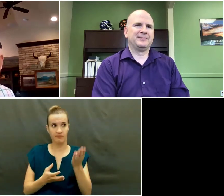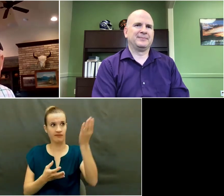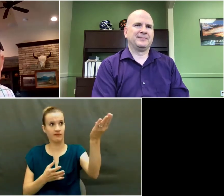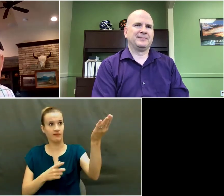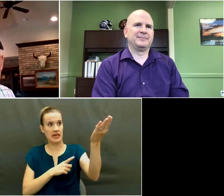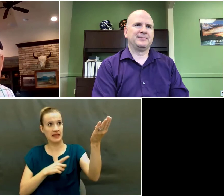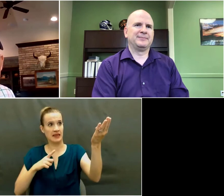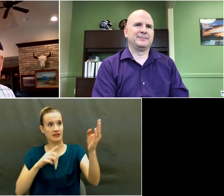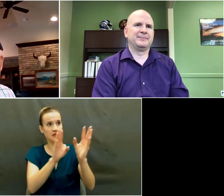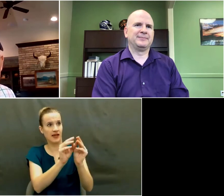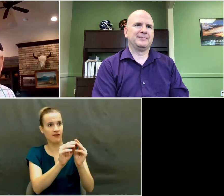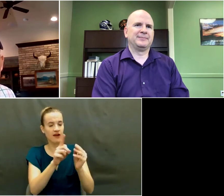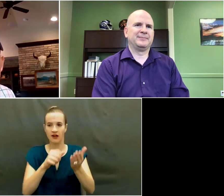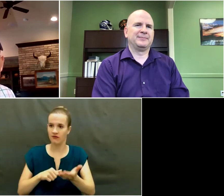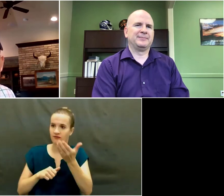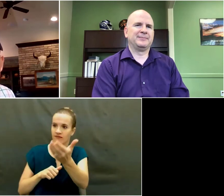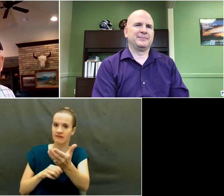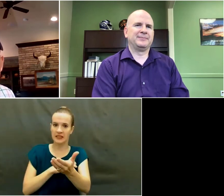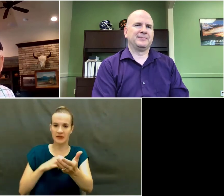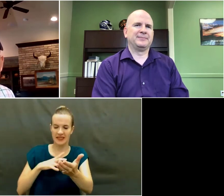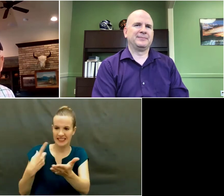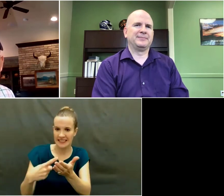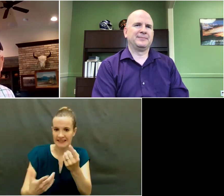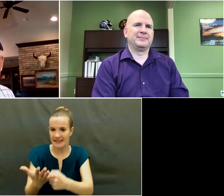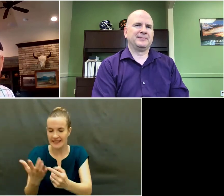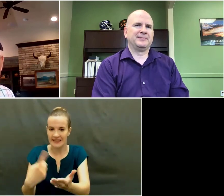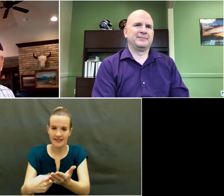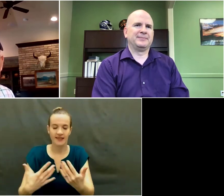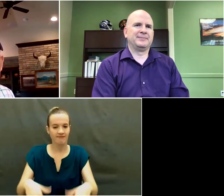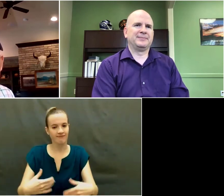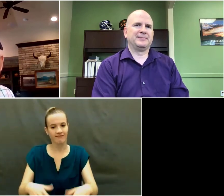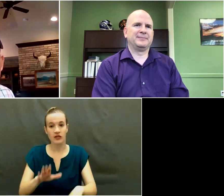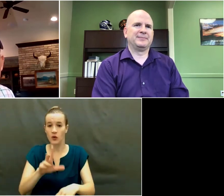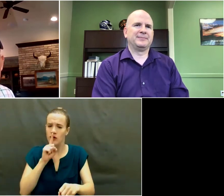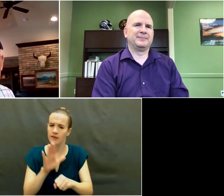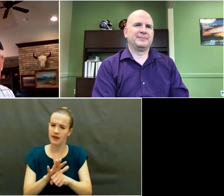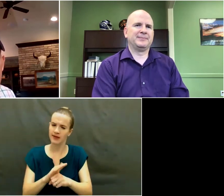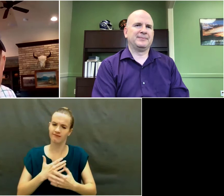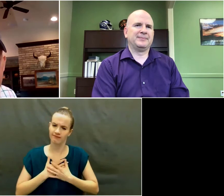spirit and your commitment. And so, you know, as somebody who's who's working in the disability